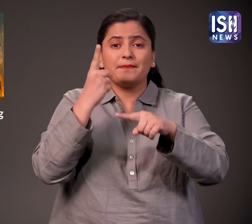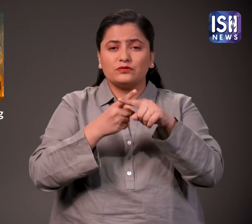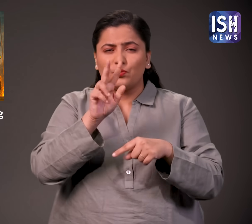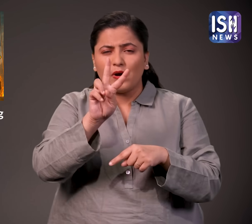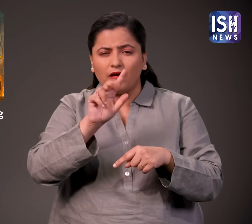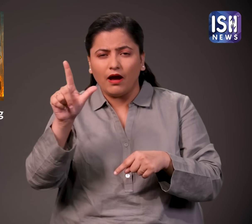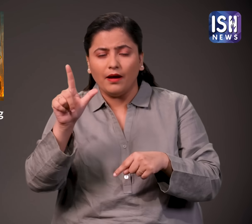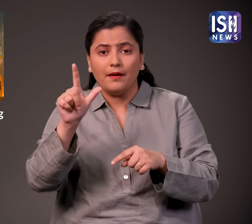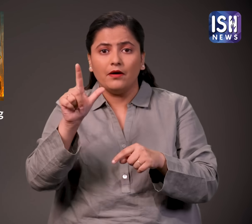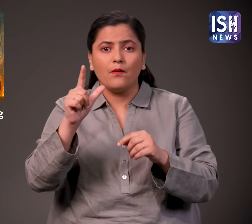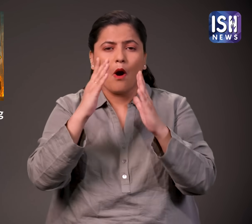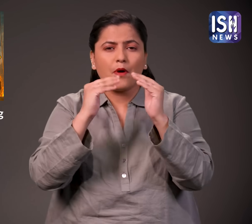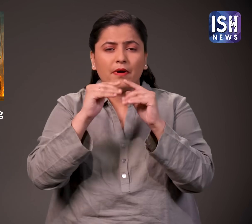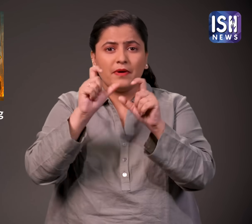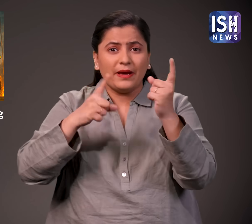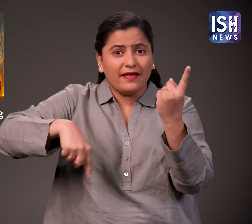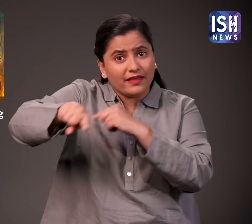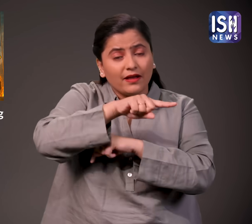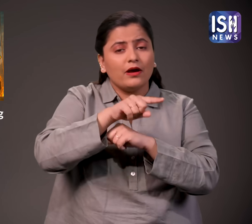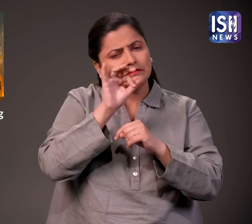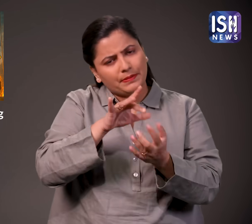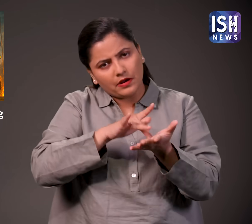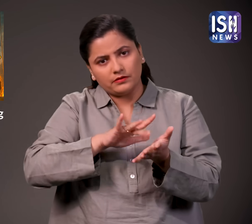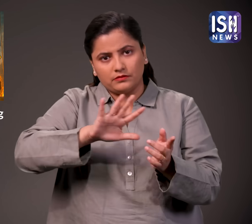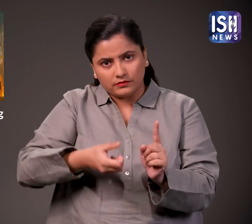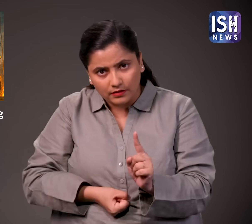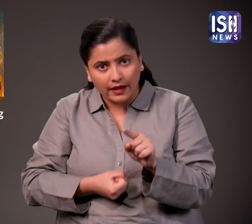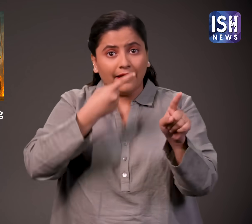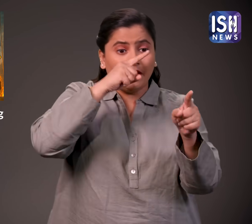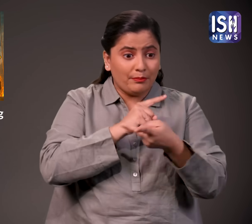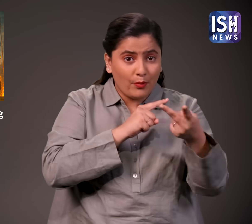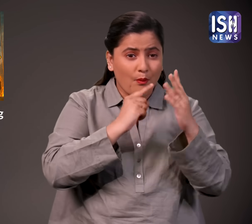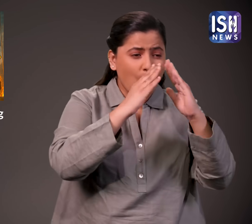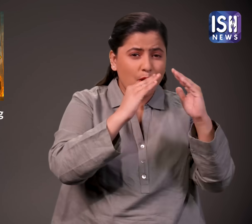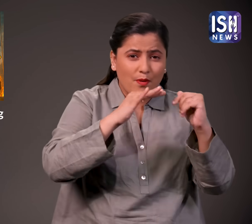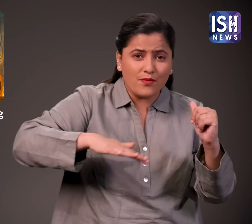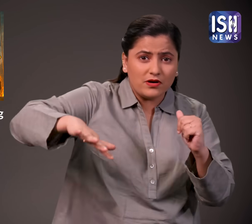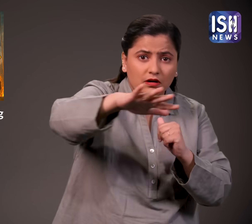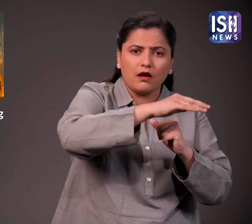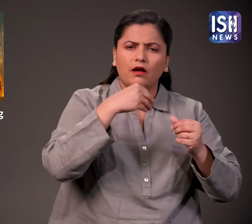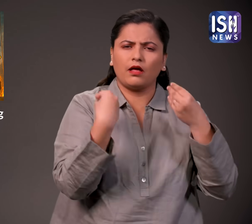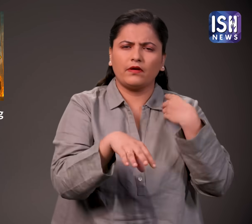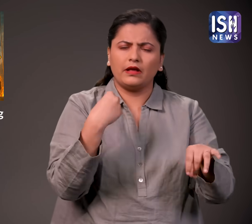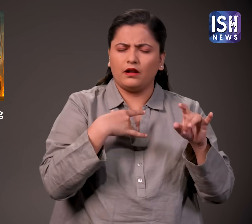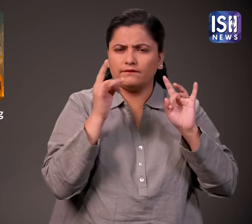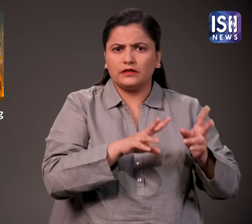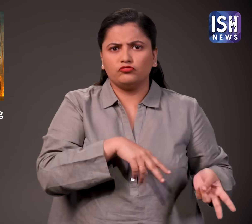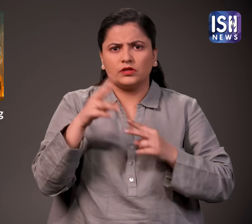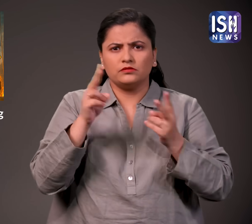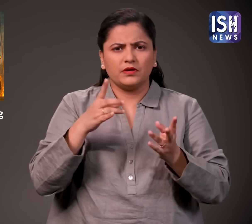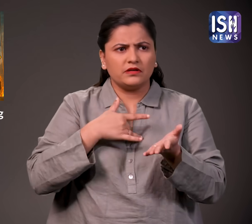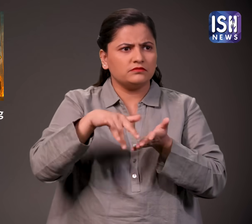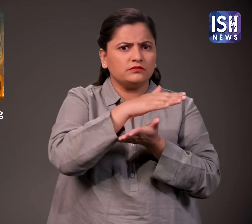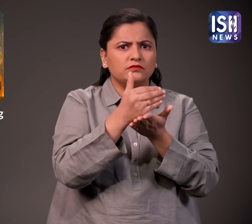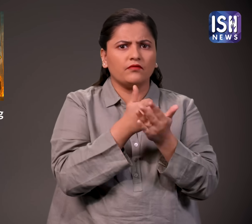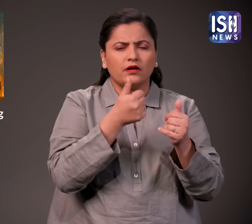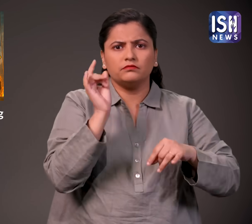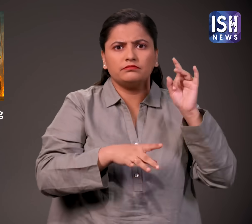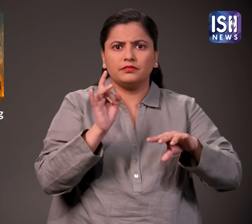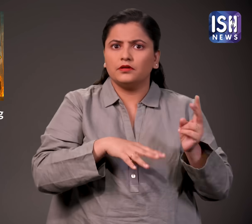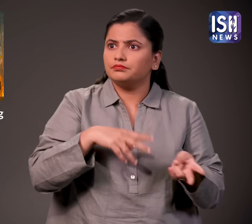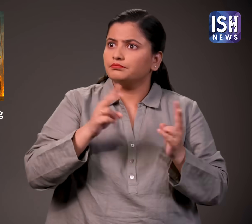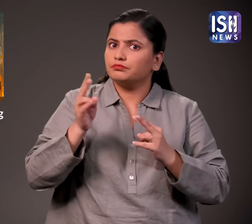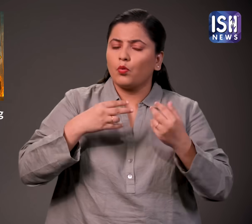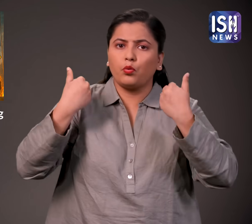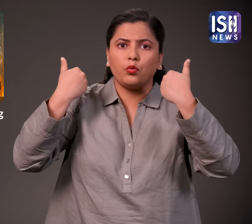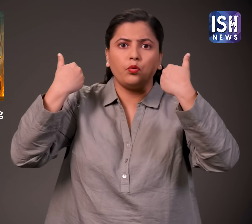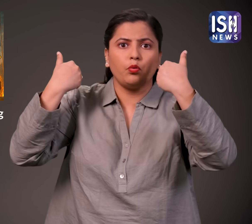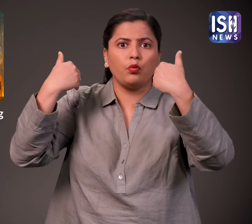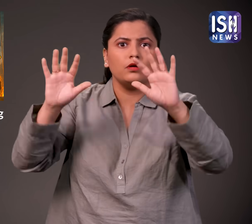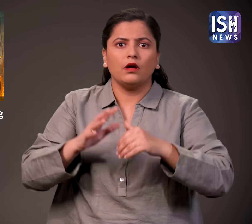Over 2 Lakh civilians have fled their homes.